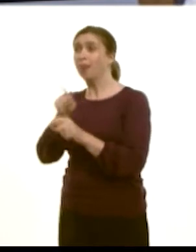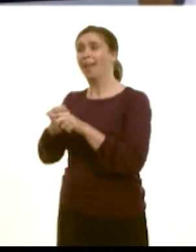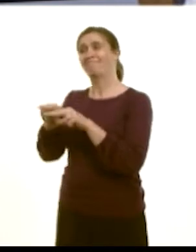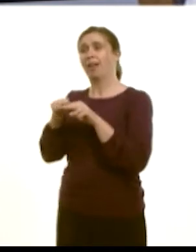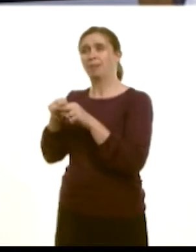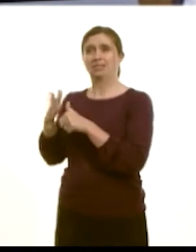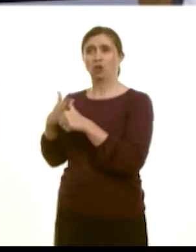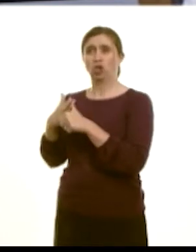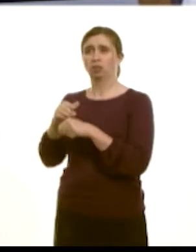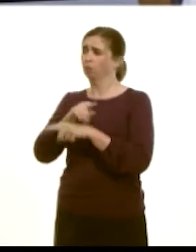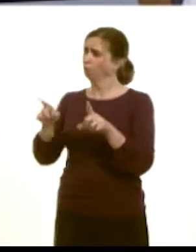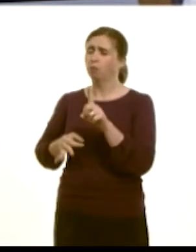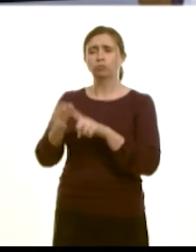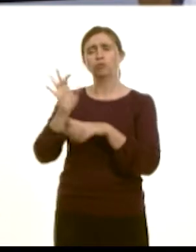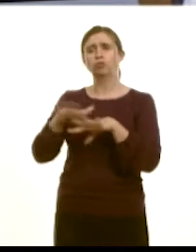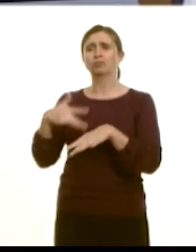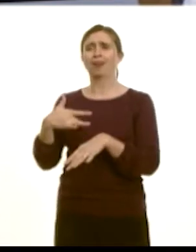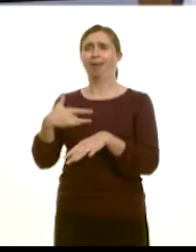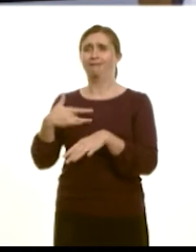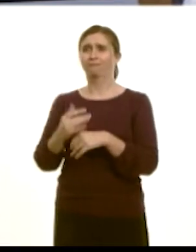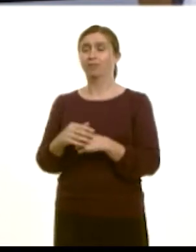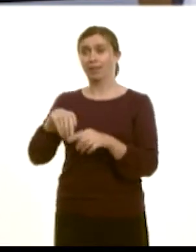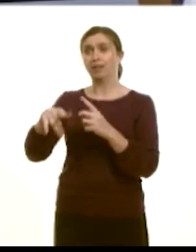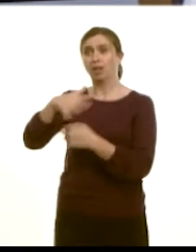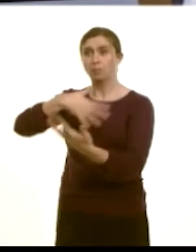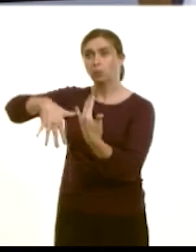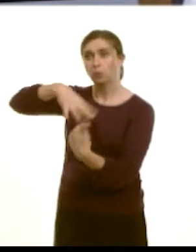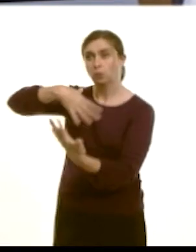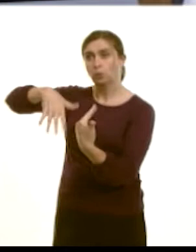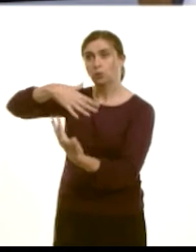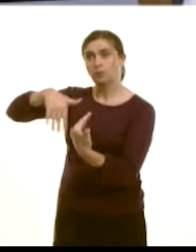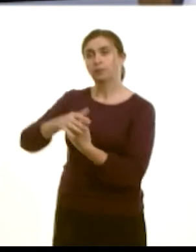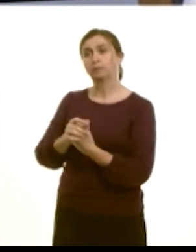lives of children in our poorest communities. Also, of course, there is the pupil deprivation grant.